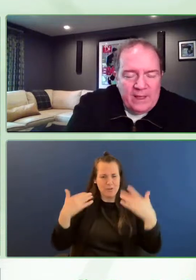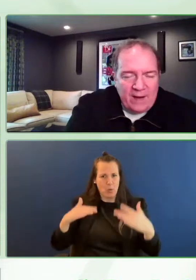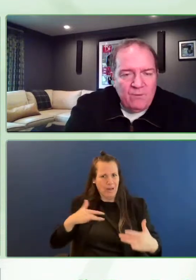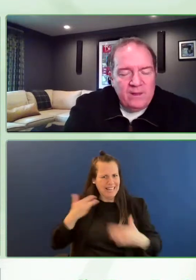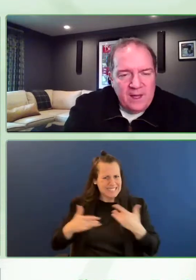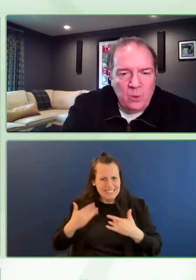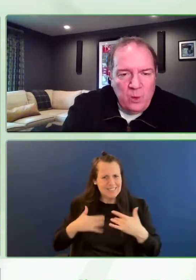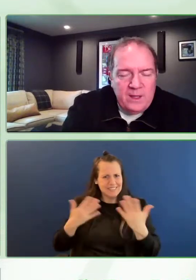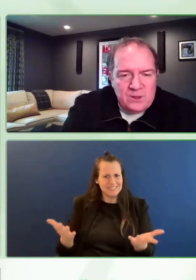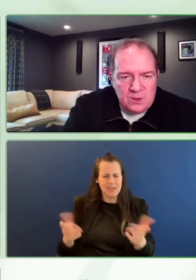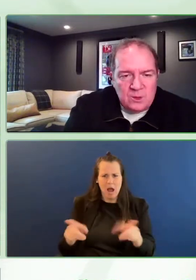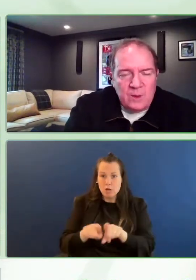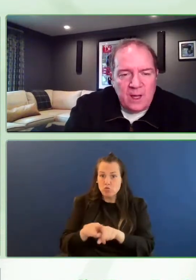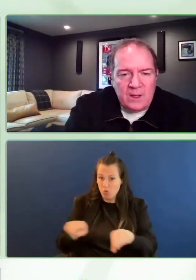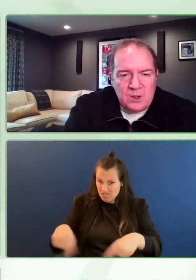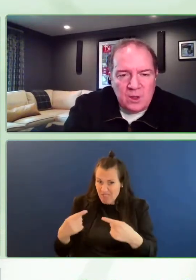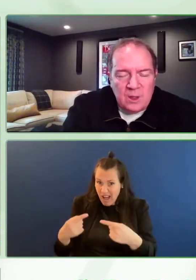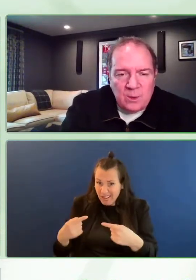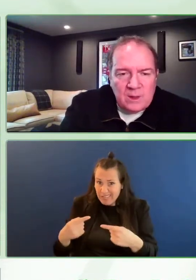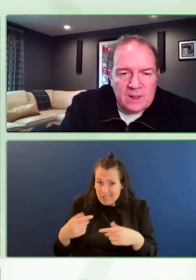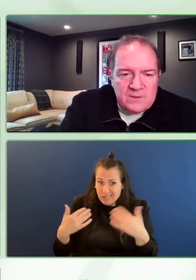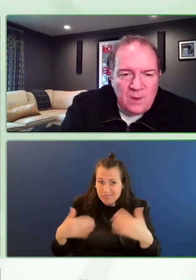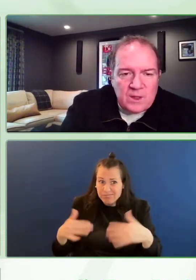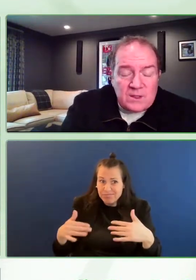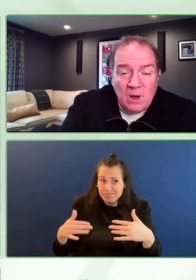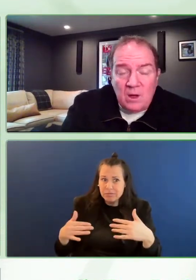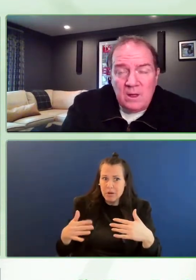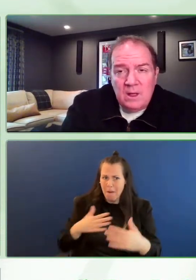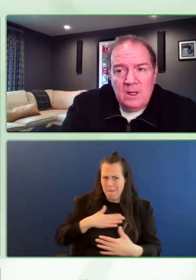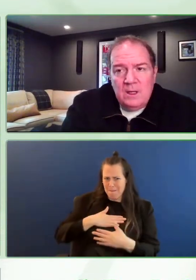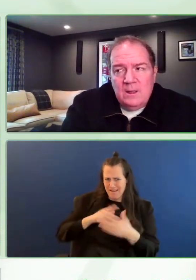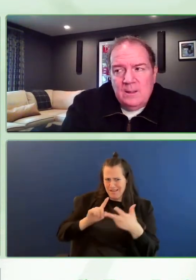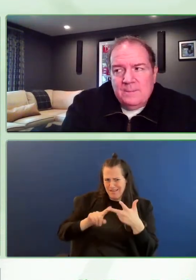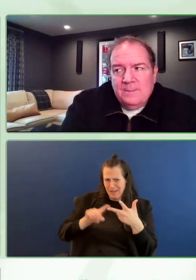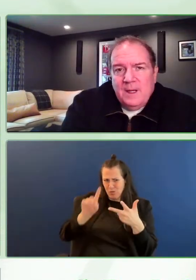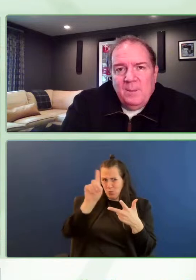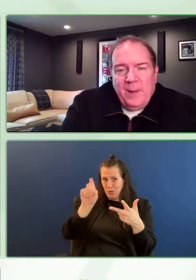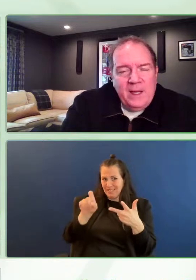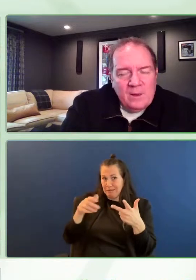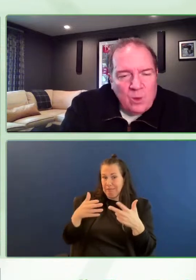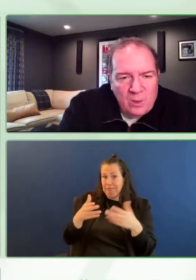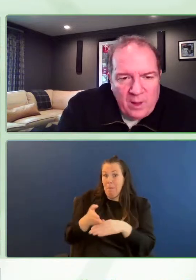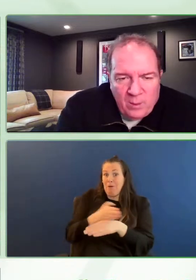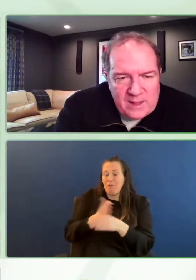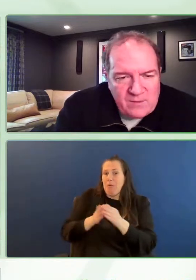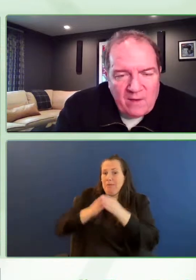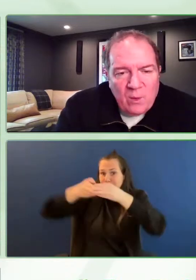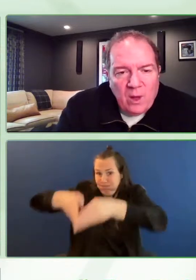Literally everything we do at Journeyable is about making the world better place for